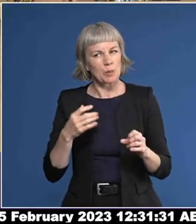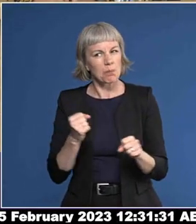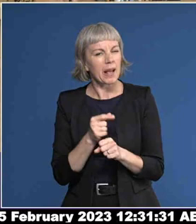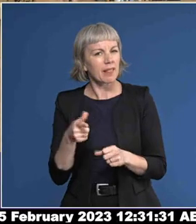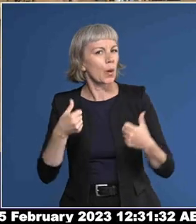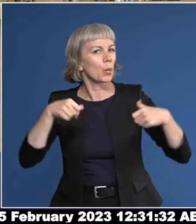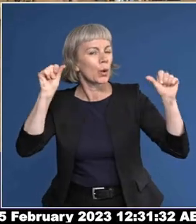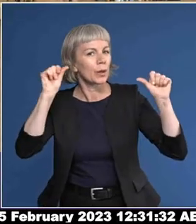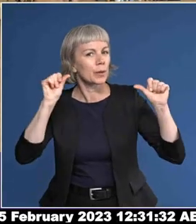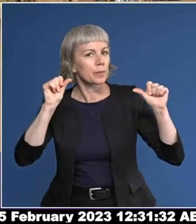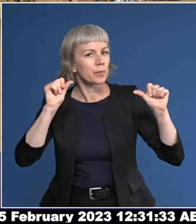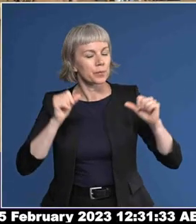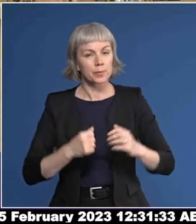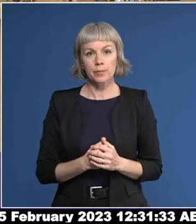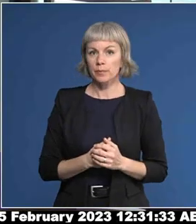Why is it a litigious environment?